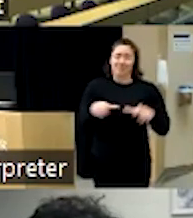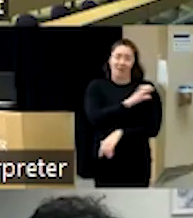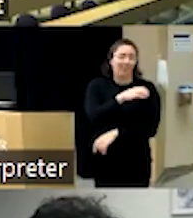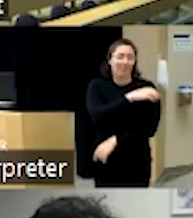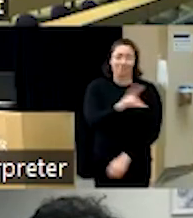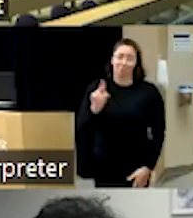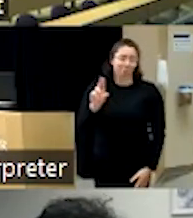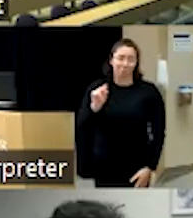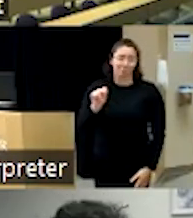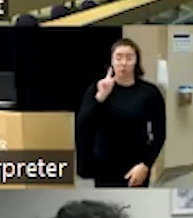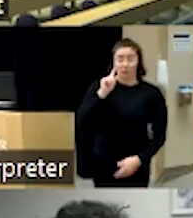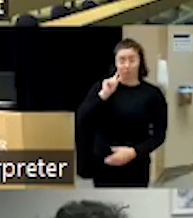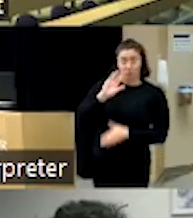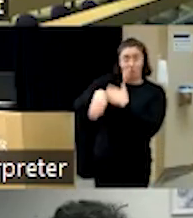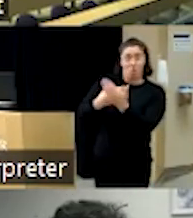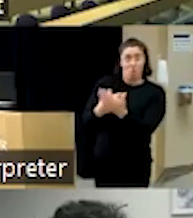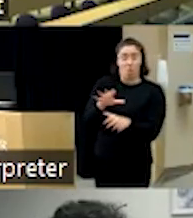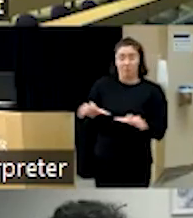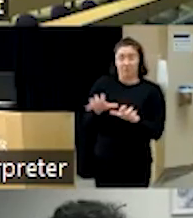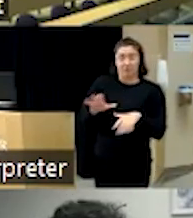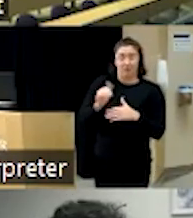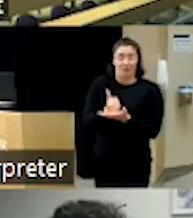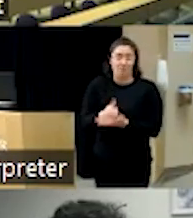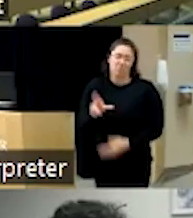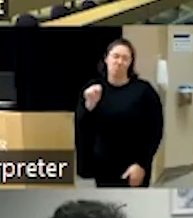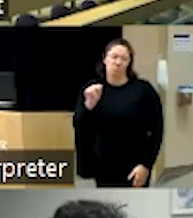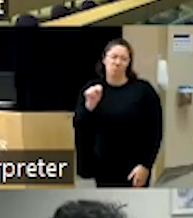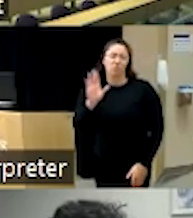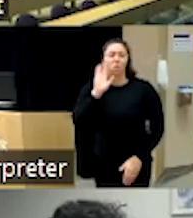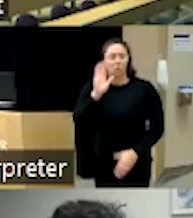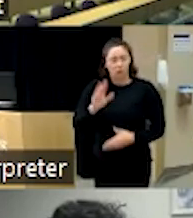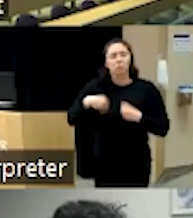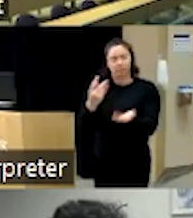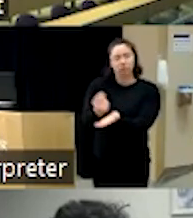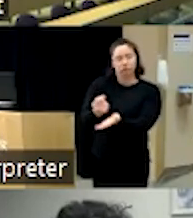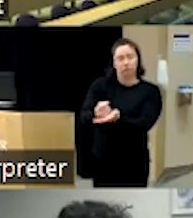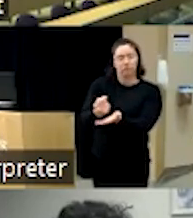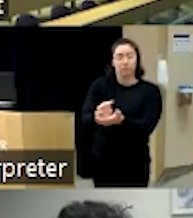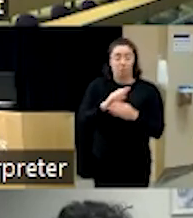helpful we have one mattress which is a tweet once in a while but it's not the focus of the therapy